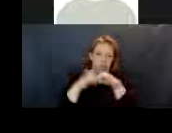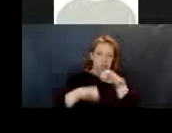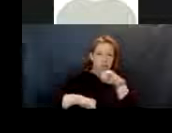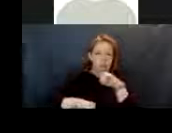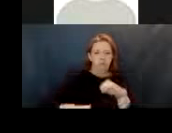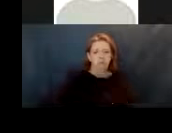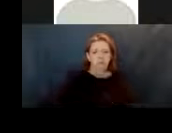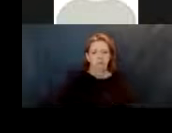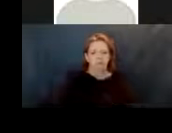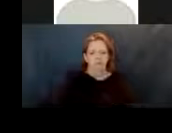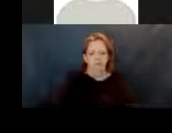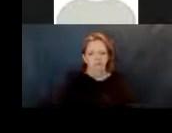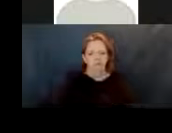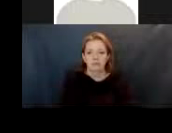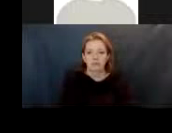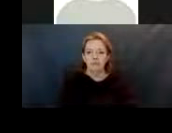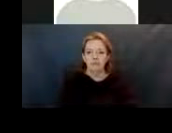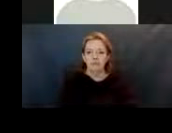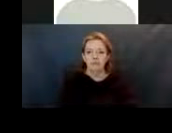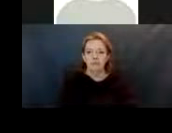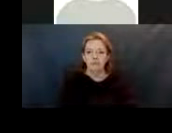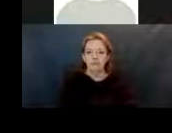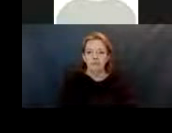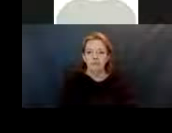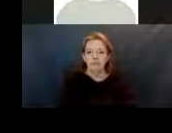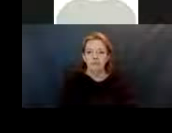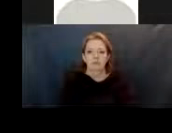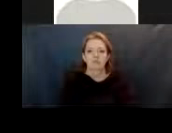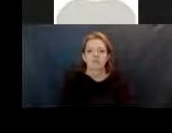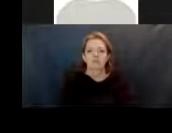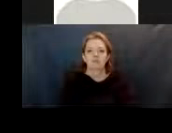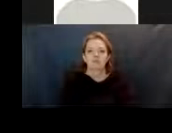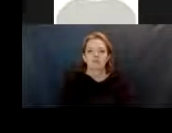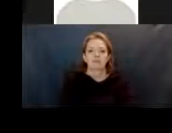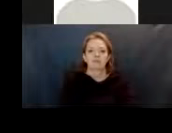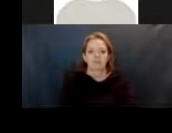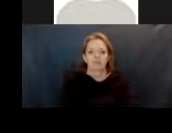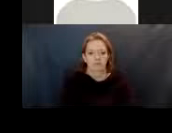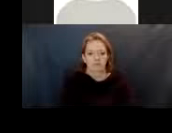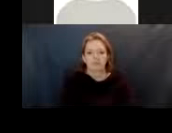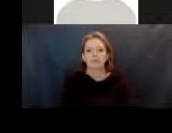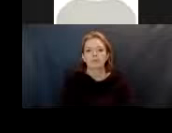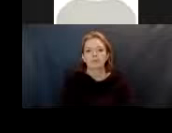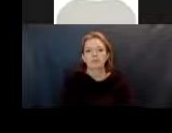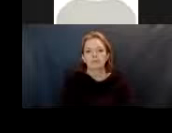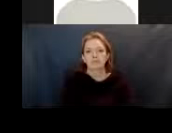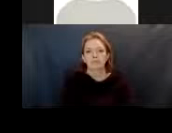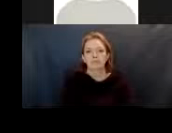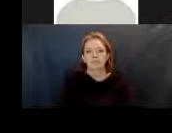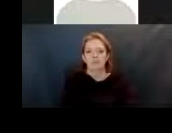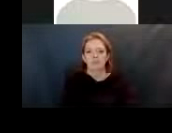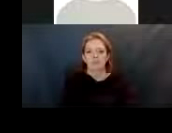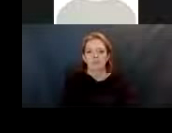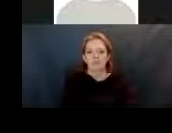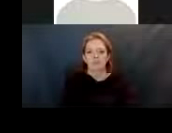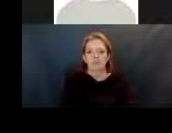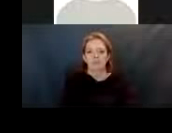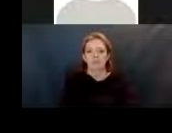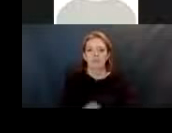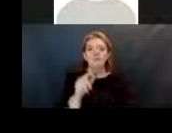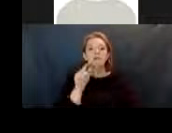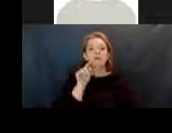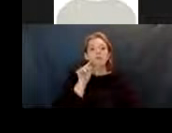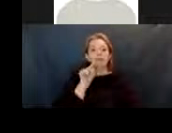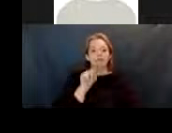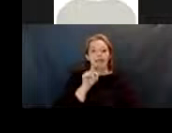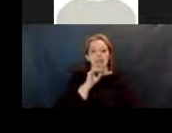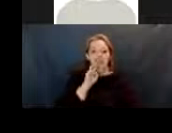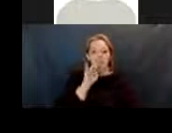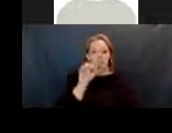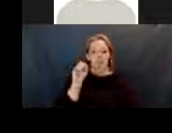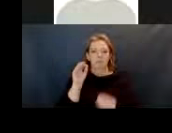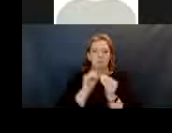This is more river cane, this is in Money, Mississippi.